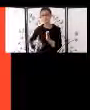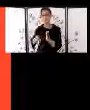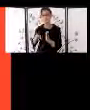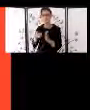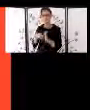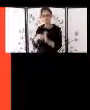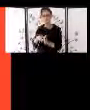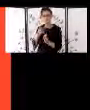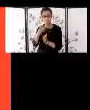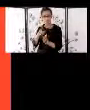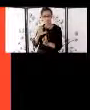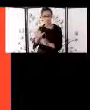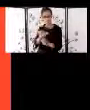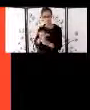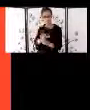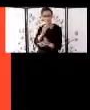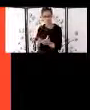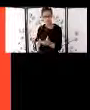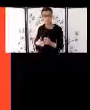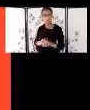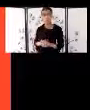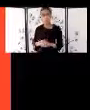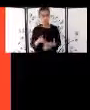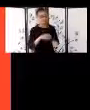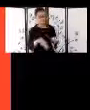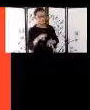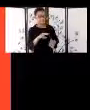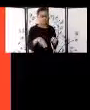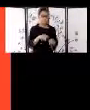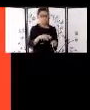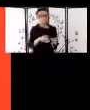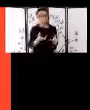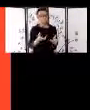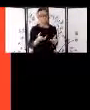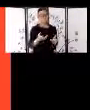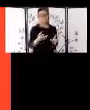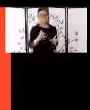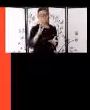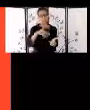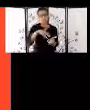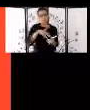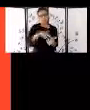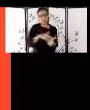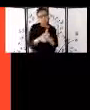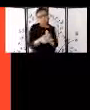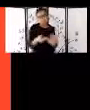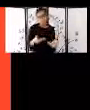likely to end up with a weaker score. Using the approach of one size fits one, what